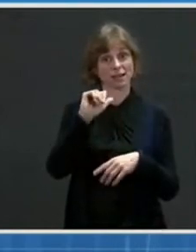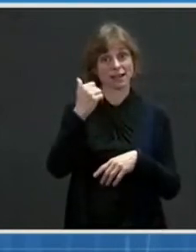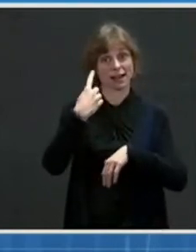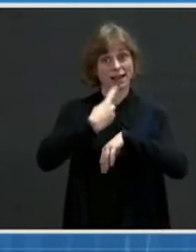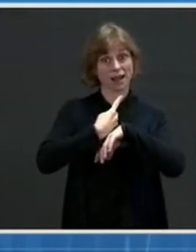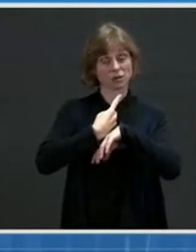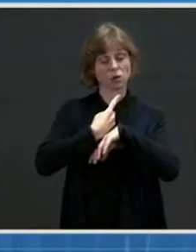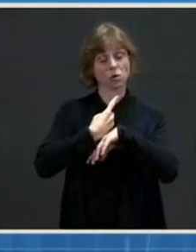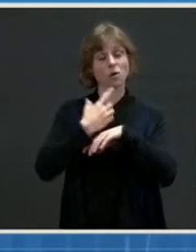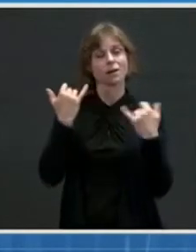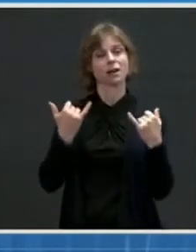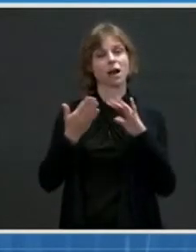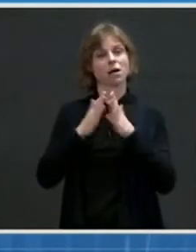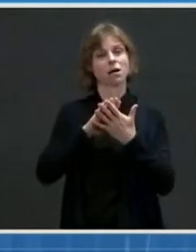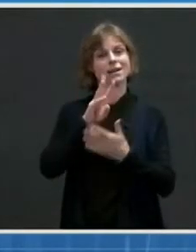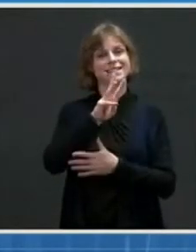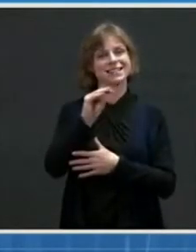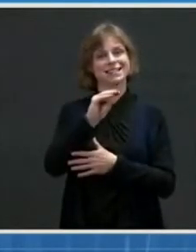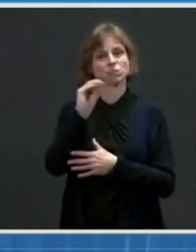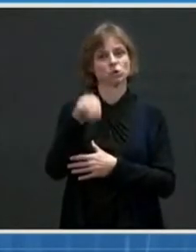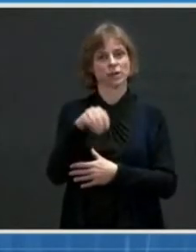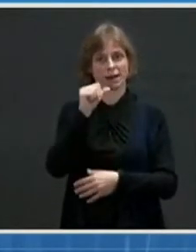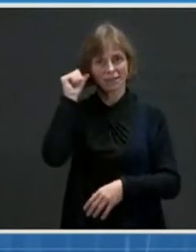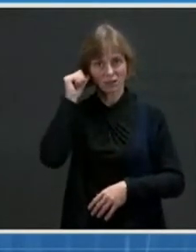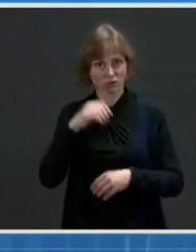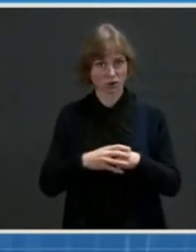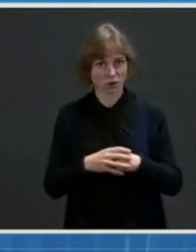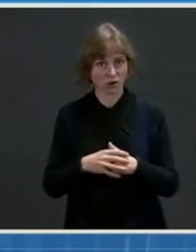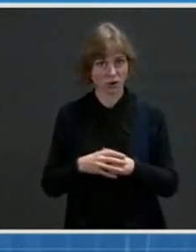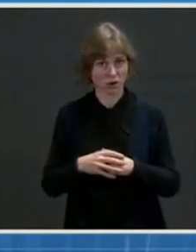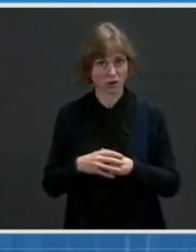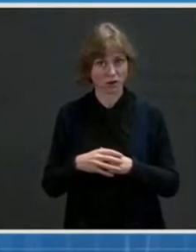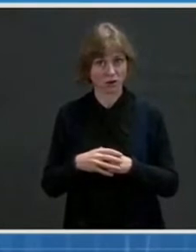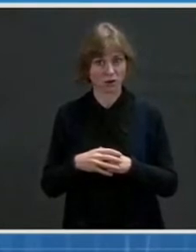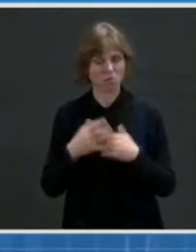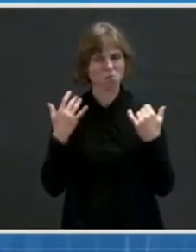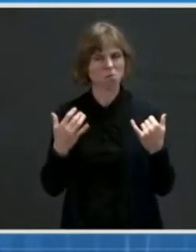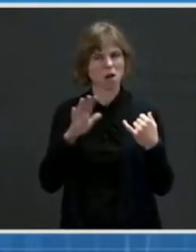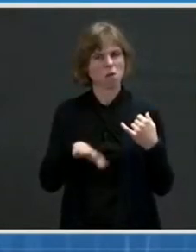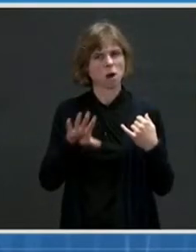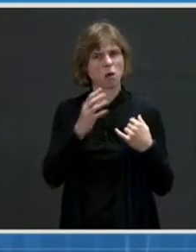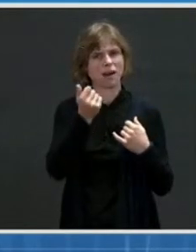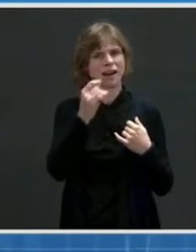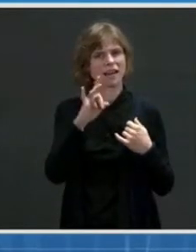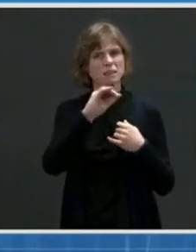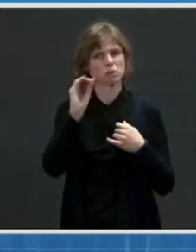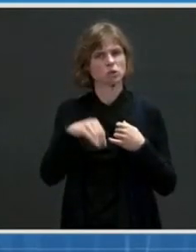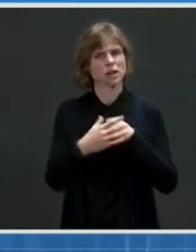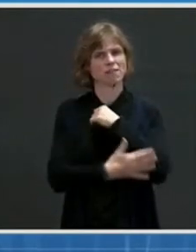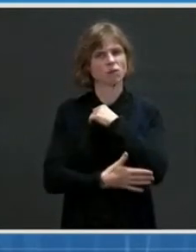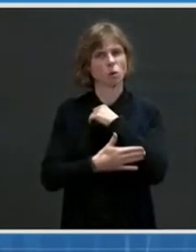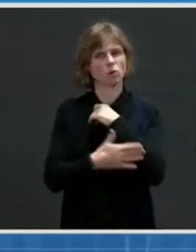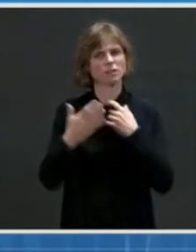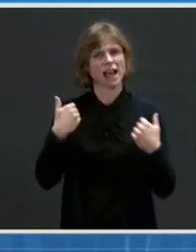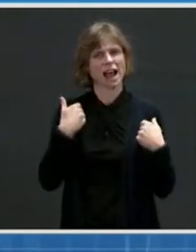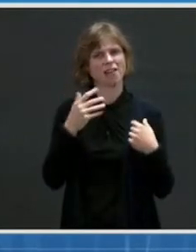90%, WHEN WE RELEASED OUR